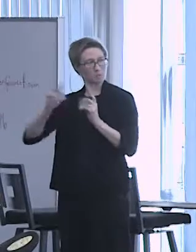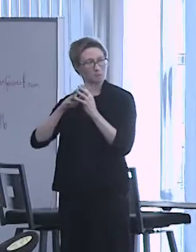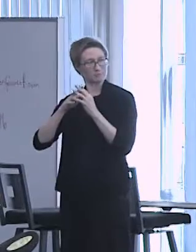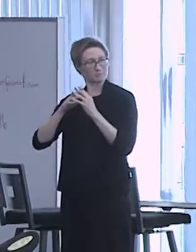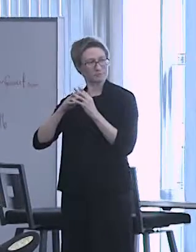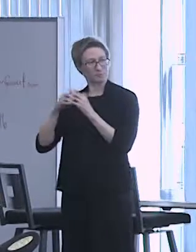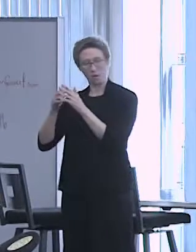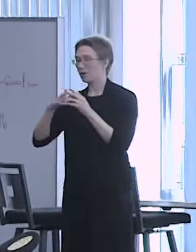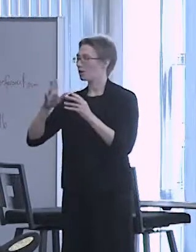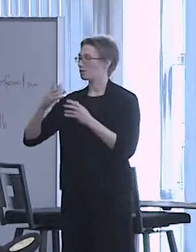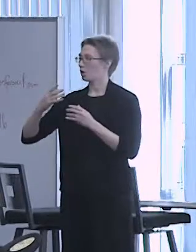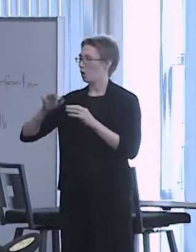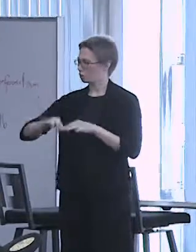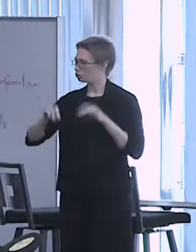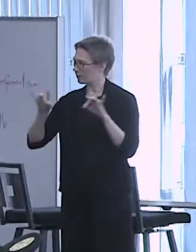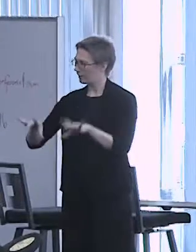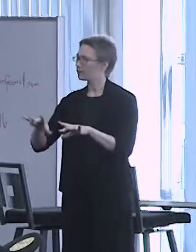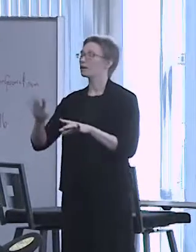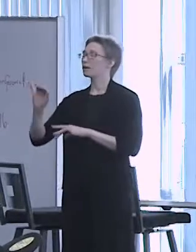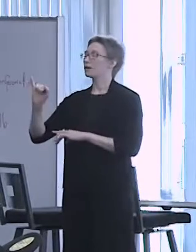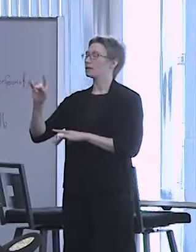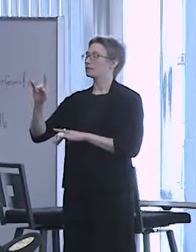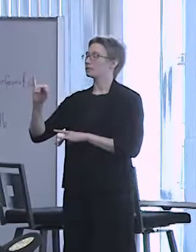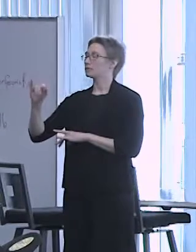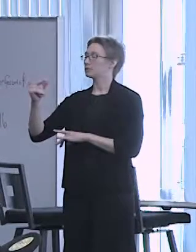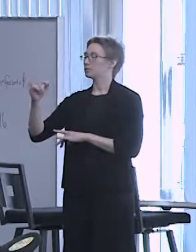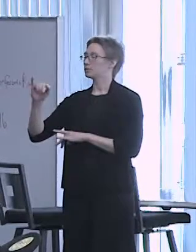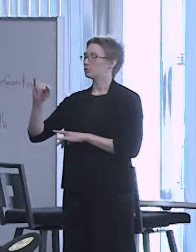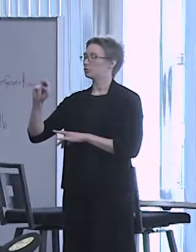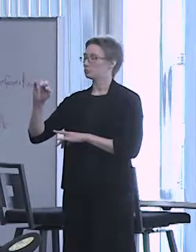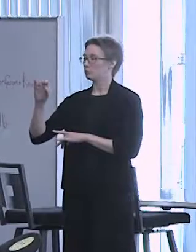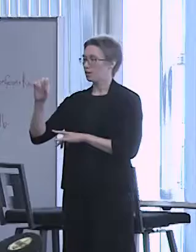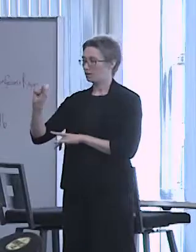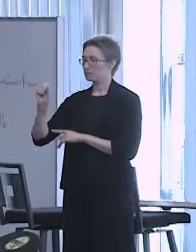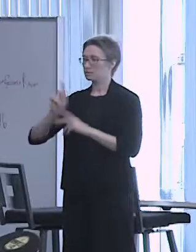Indigenous people are people whose ancestors were native to countries that were later settled by Europeans.